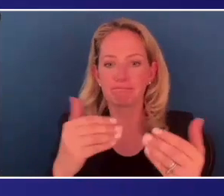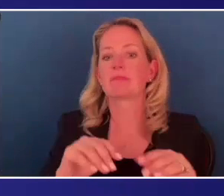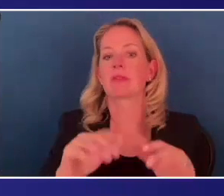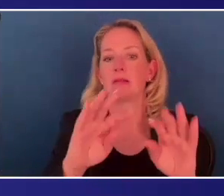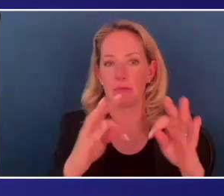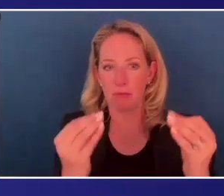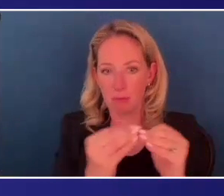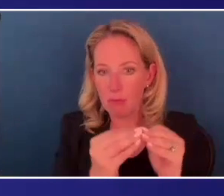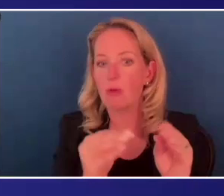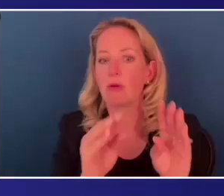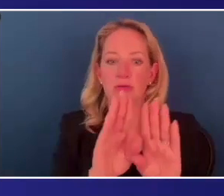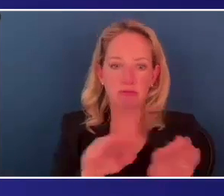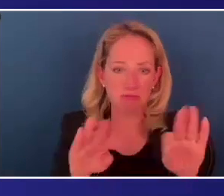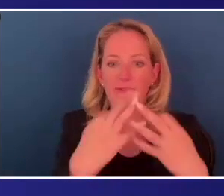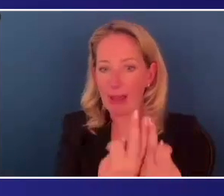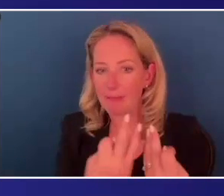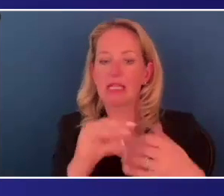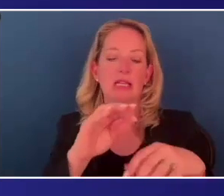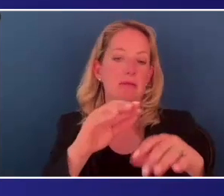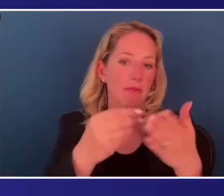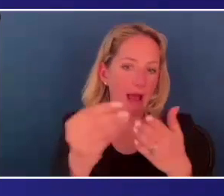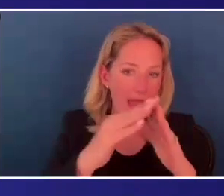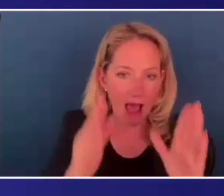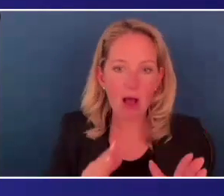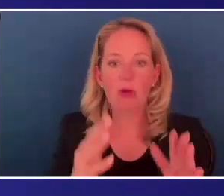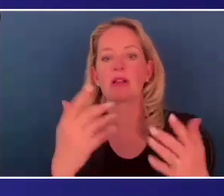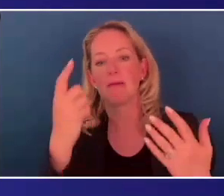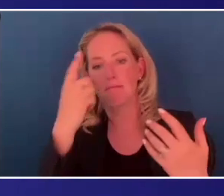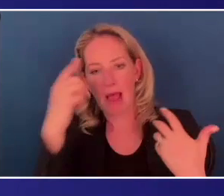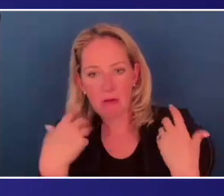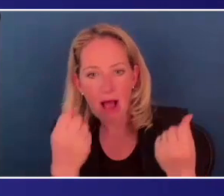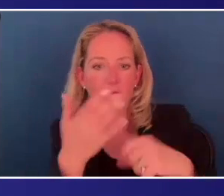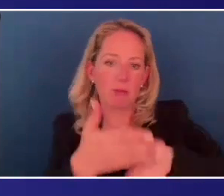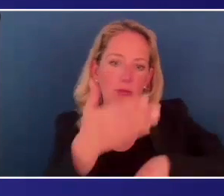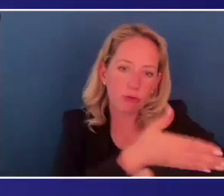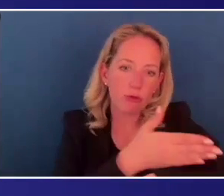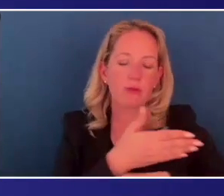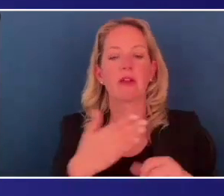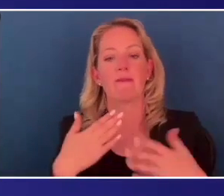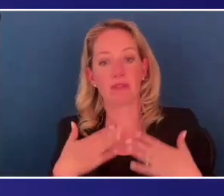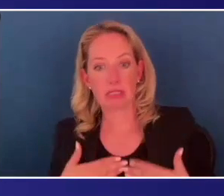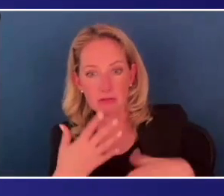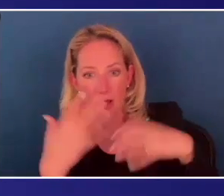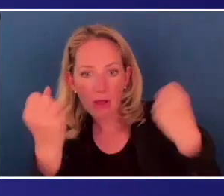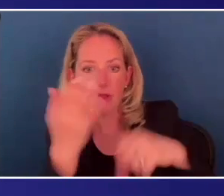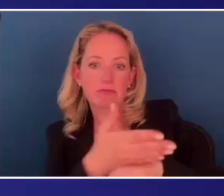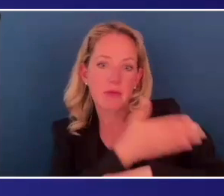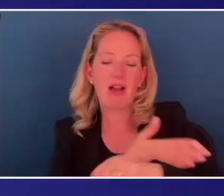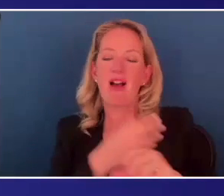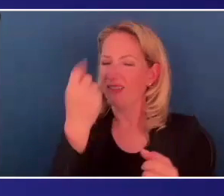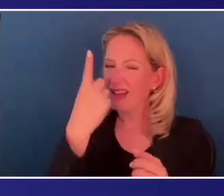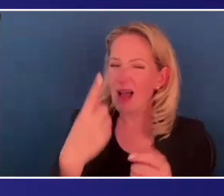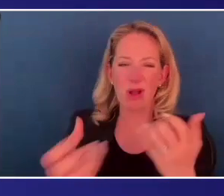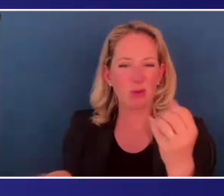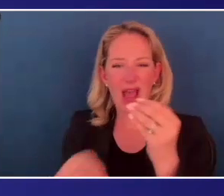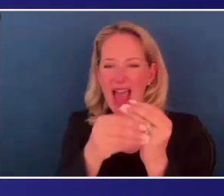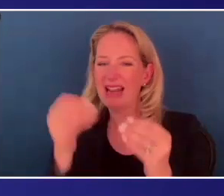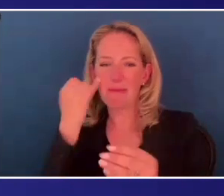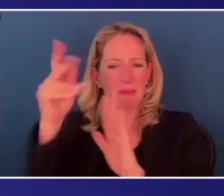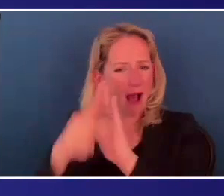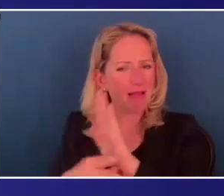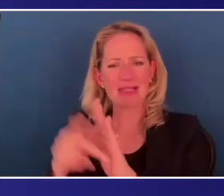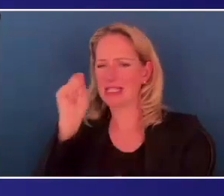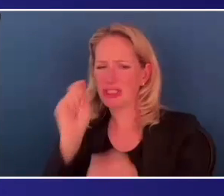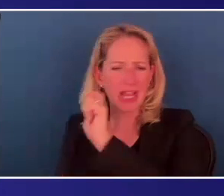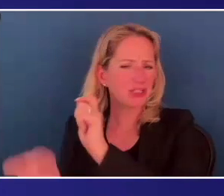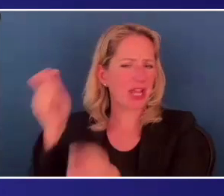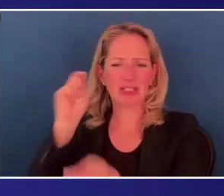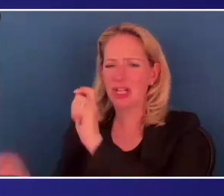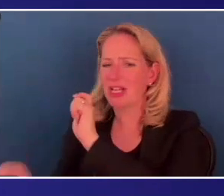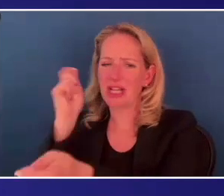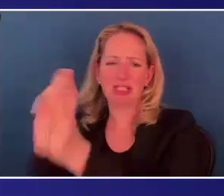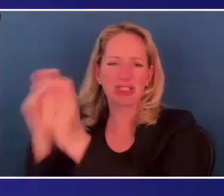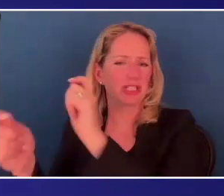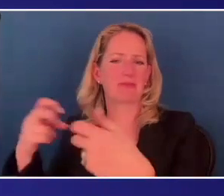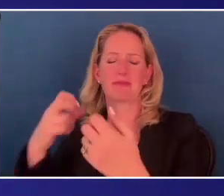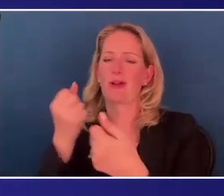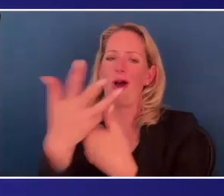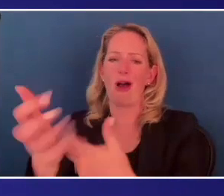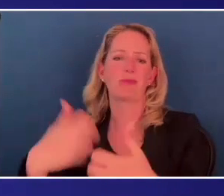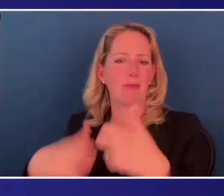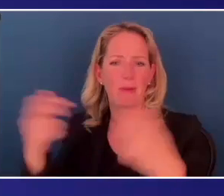The Finally, I would add that the uncertainty and constantly changing programs and policies related to student loans are worsening the uncertainty in constantly changing programs and policies related to student loans are worsening the problem and policies related to student loans are worsening the problem.